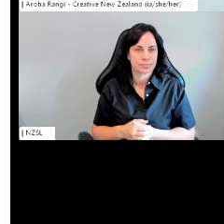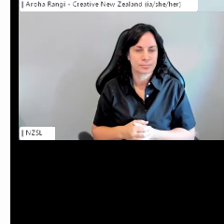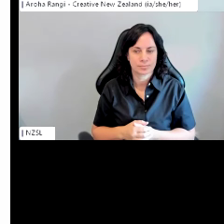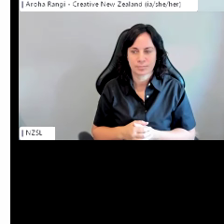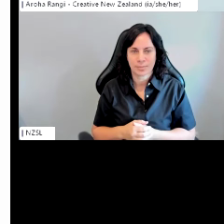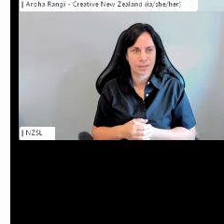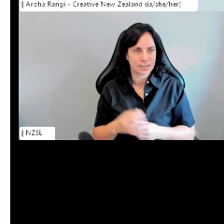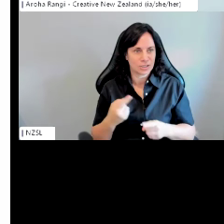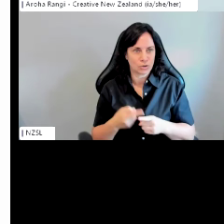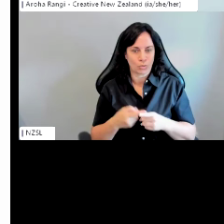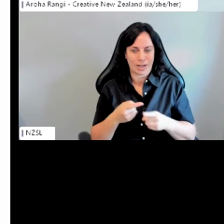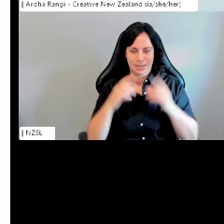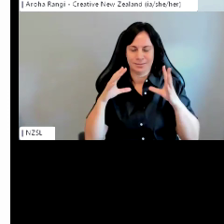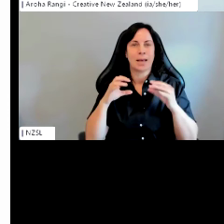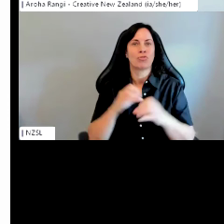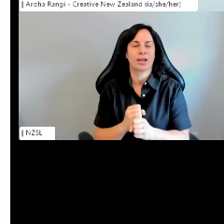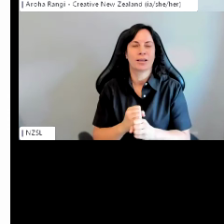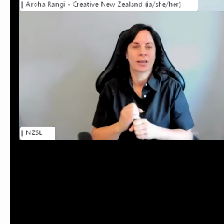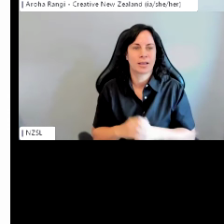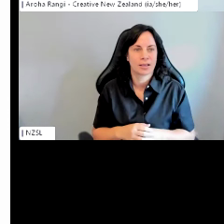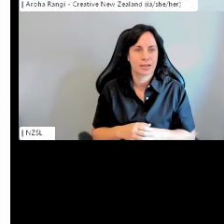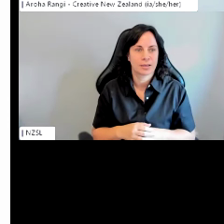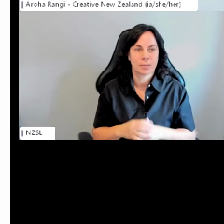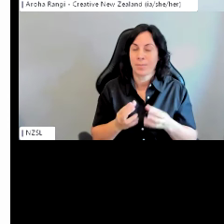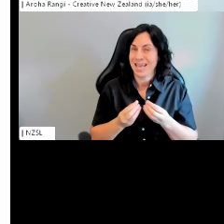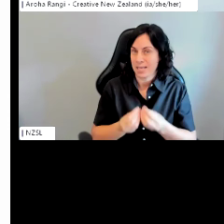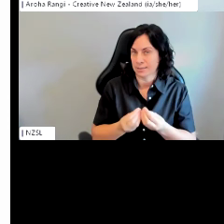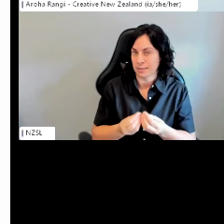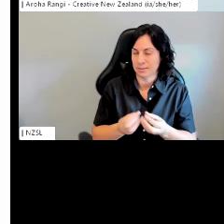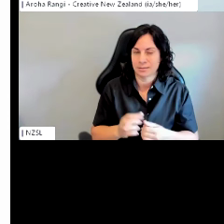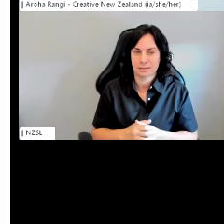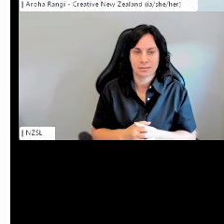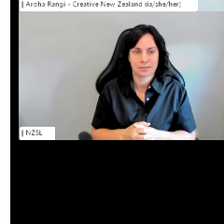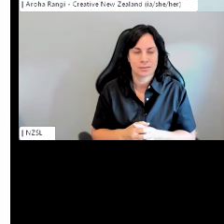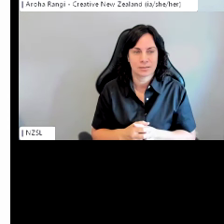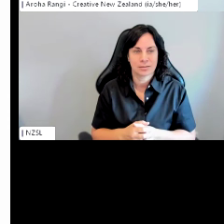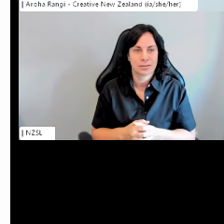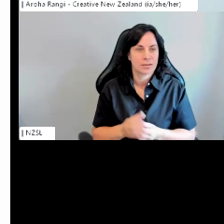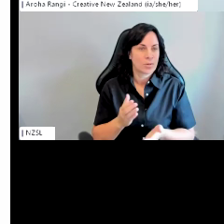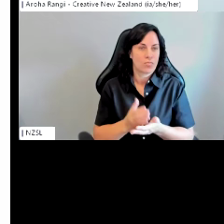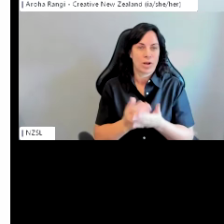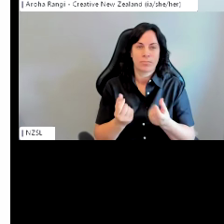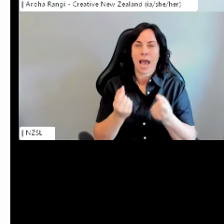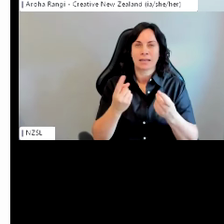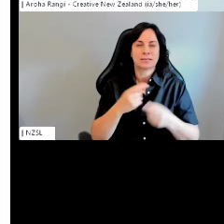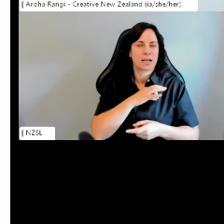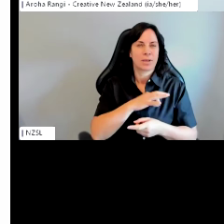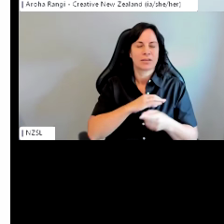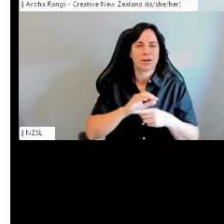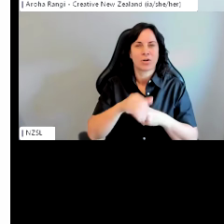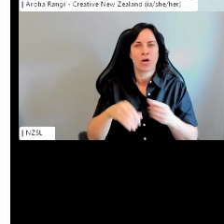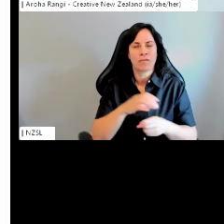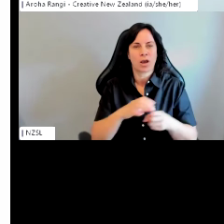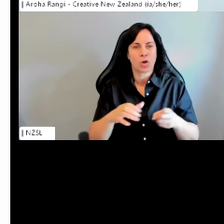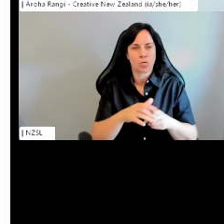sum that up um essence here they really understand the benefit of cultural engagement. Um, they're